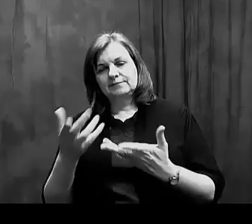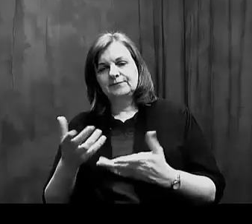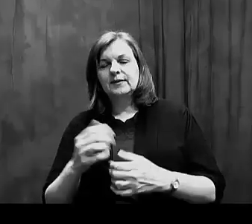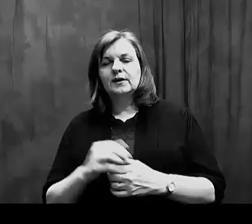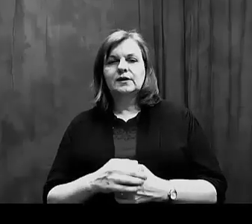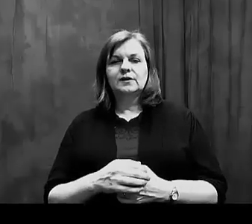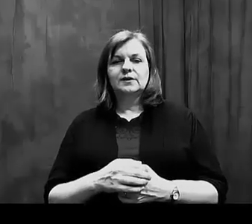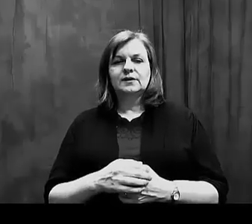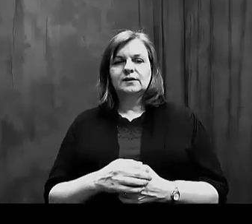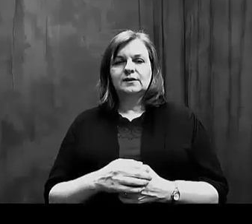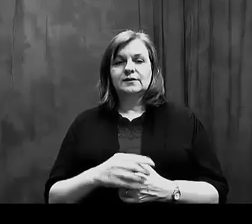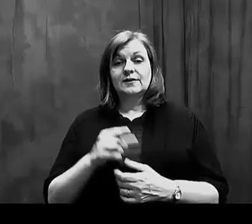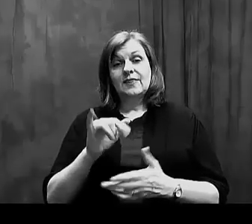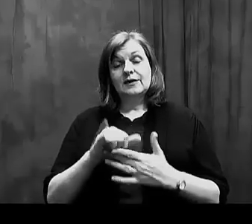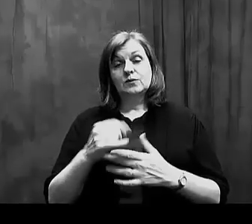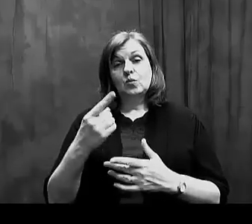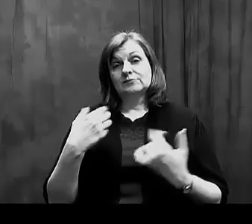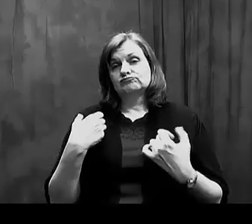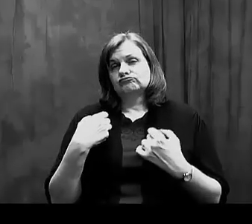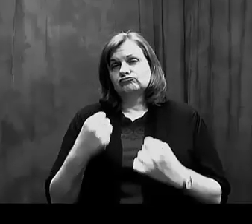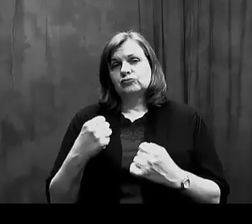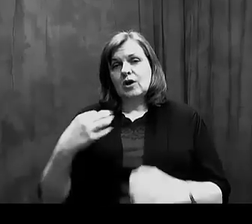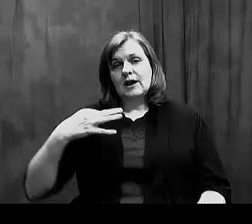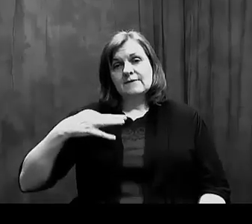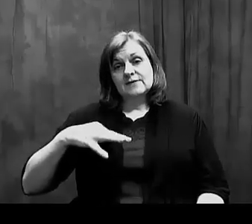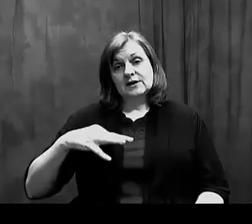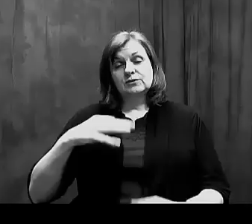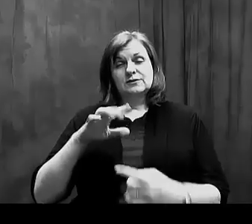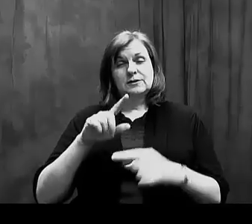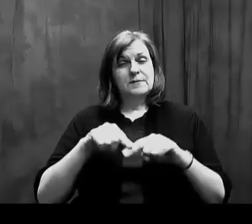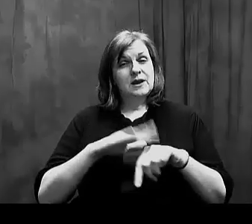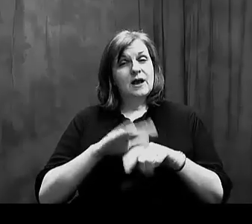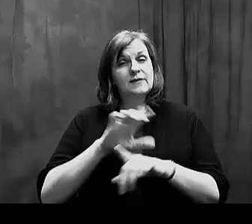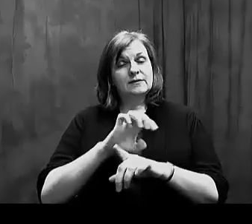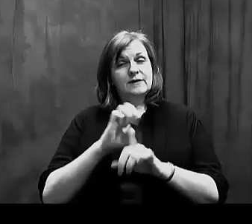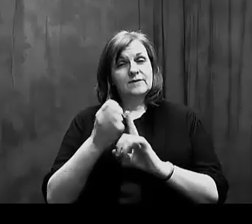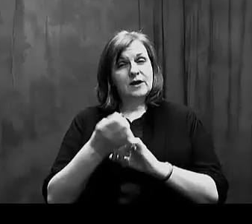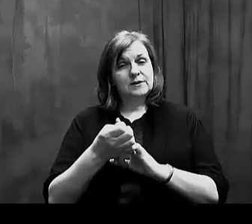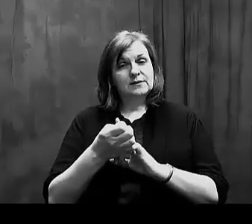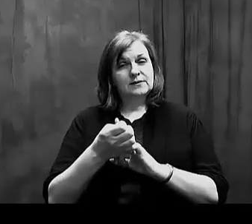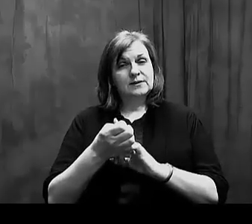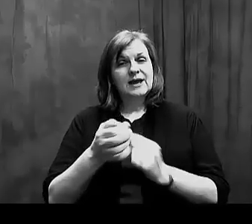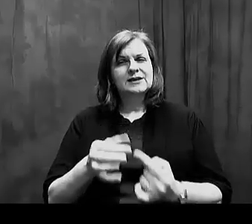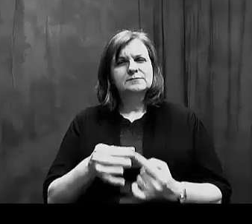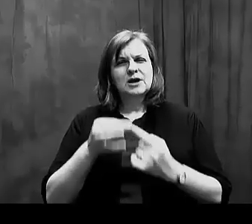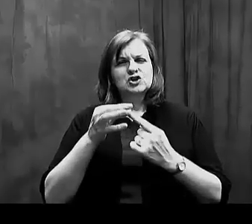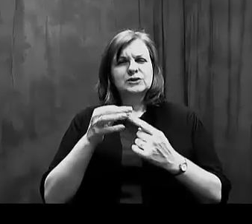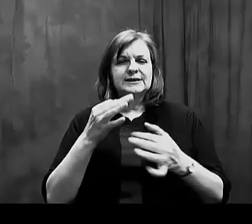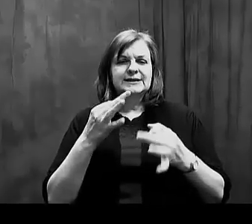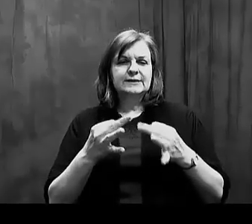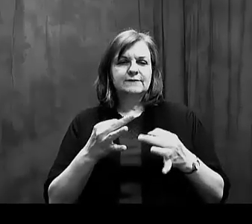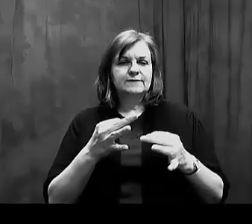other options organisms can be hermaphrodite - meaning that they contain both